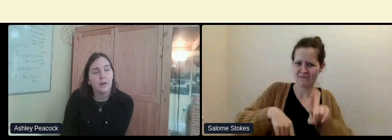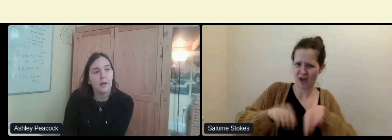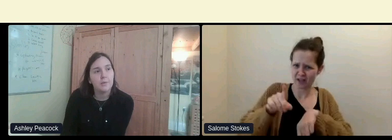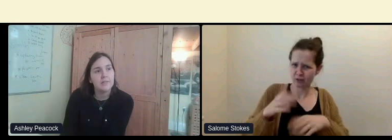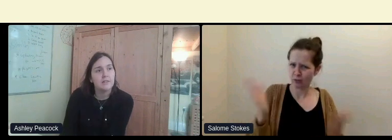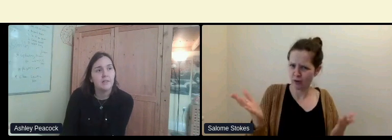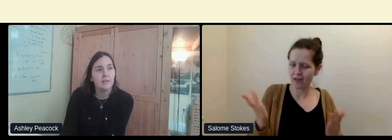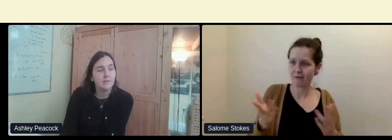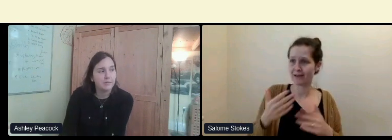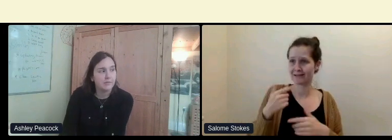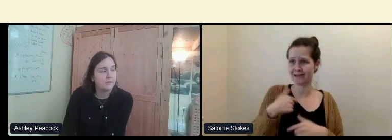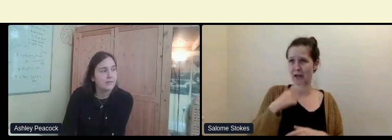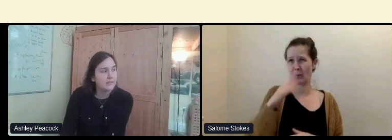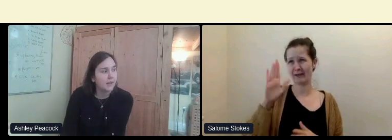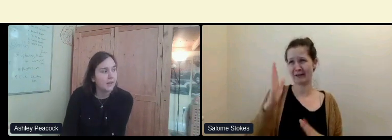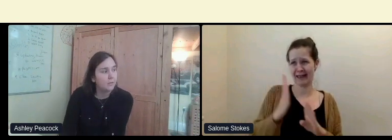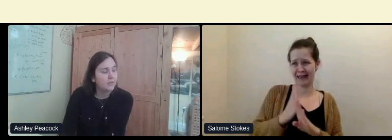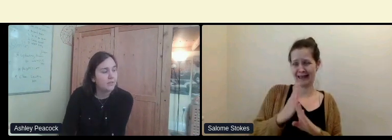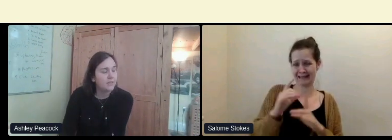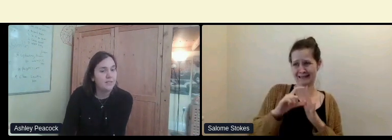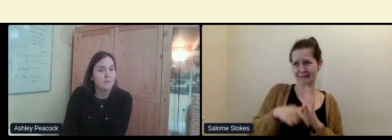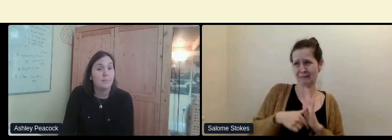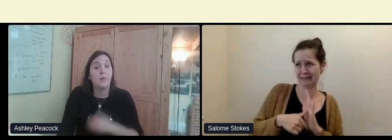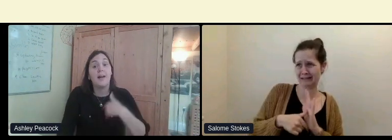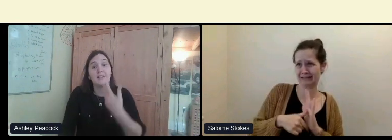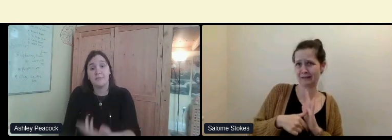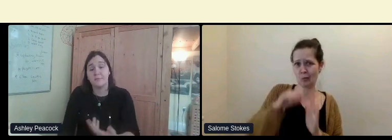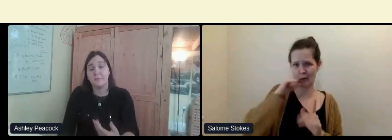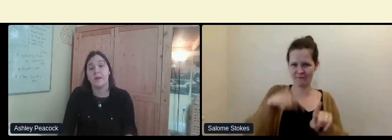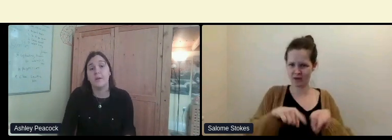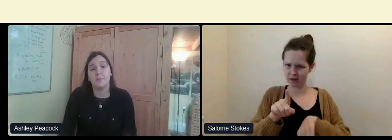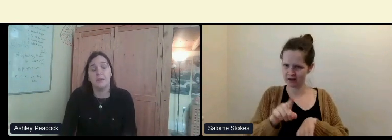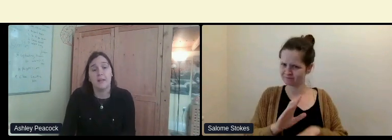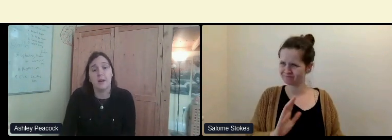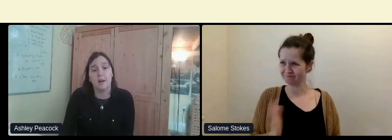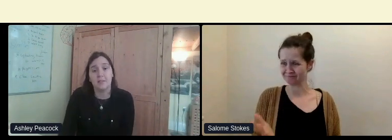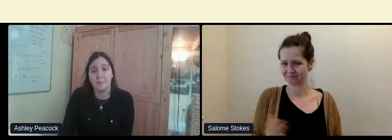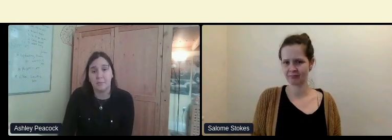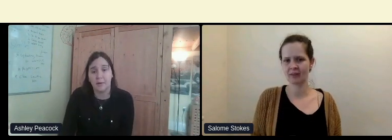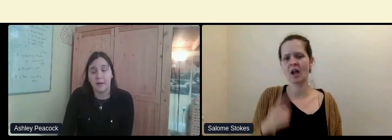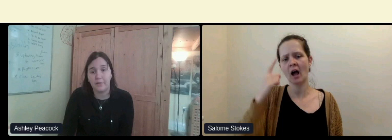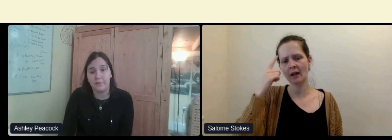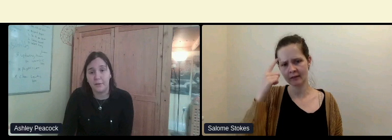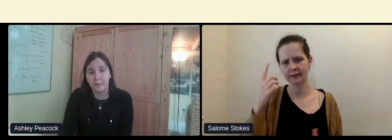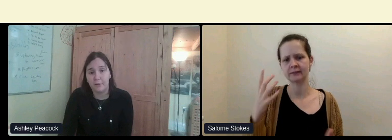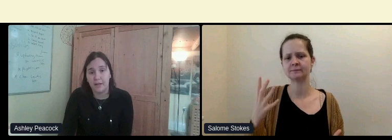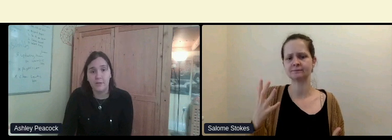I would love for leaders to help this is to be proactive in asking people how they feel and